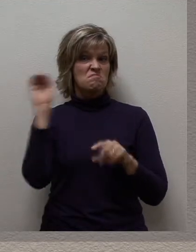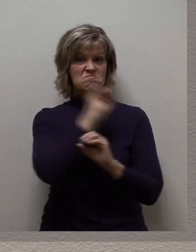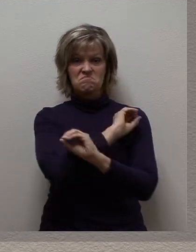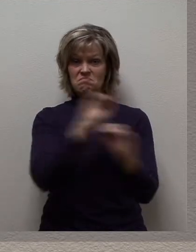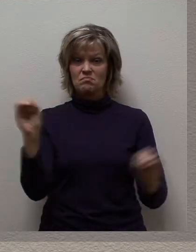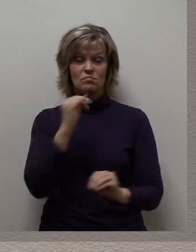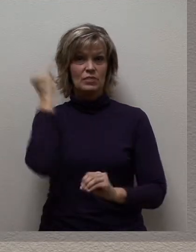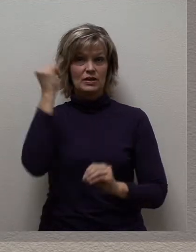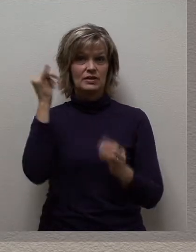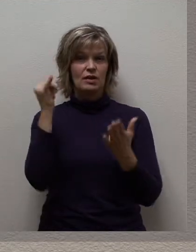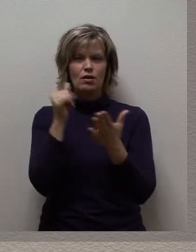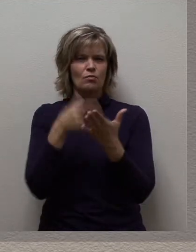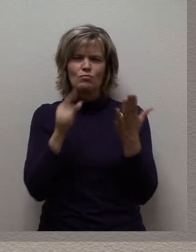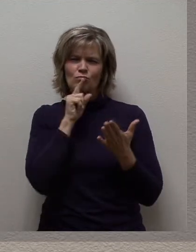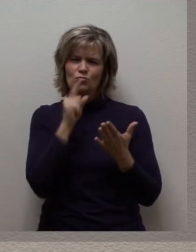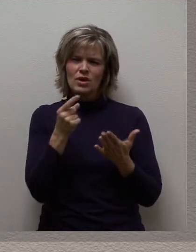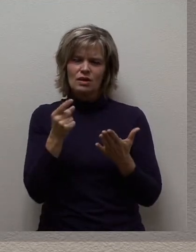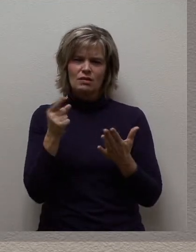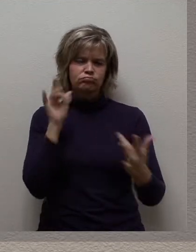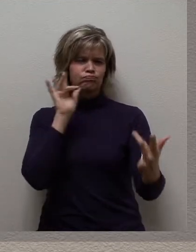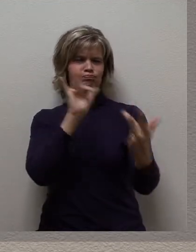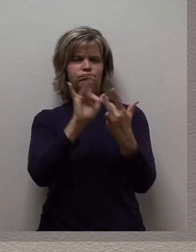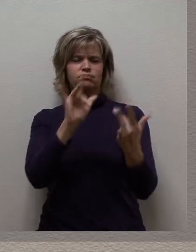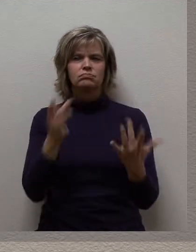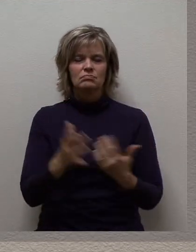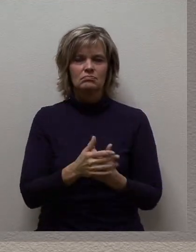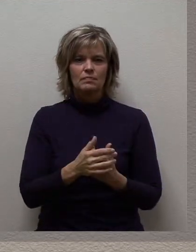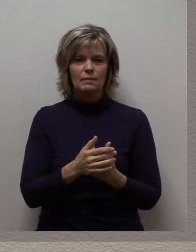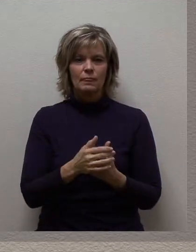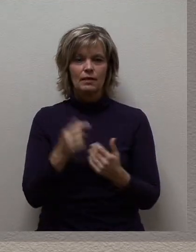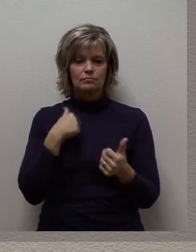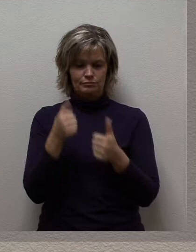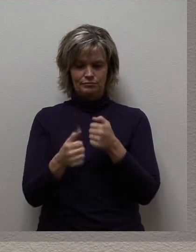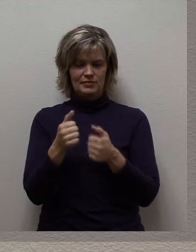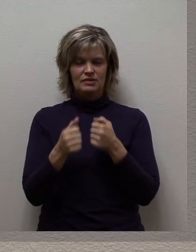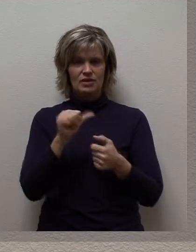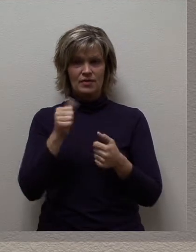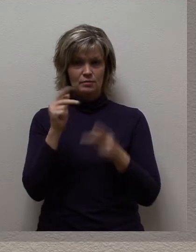idea the extent that this would be reaching. I would get texts from people afterwards